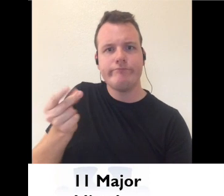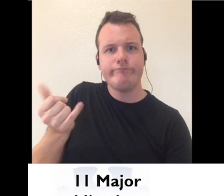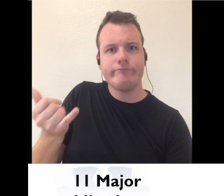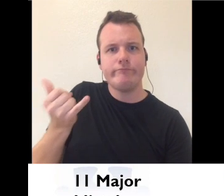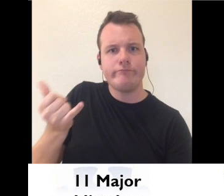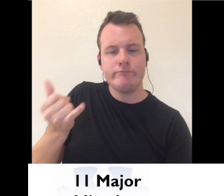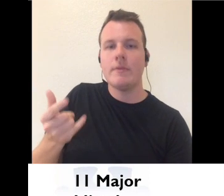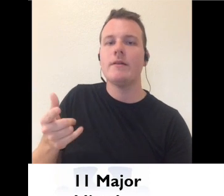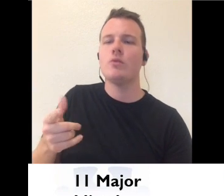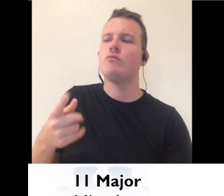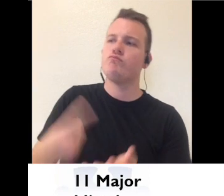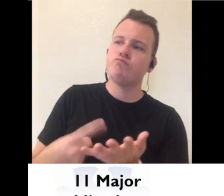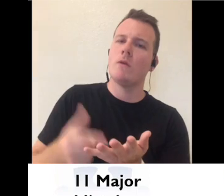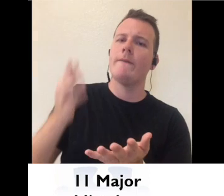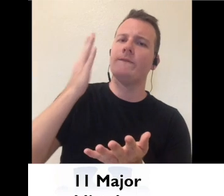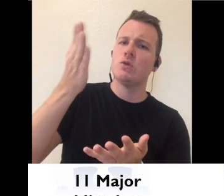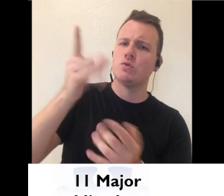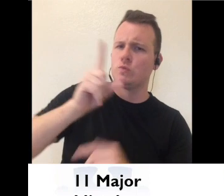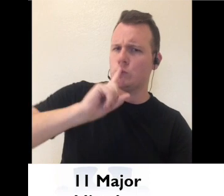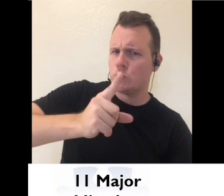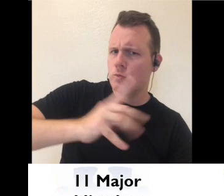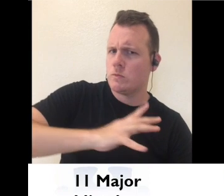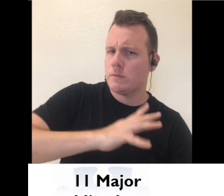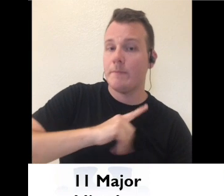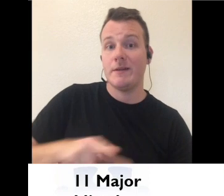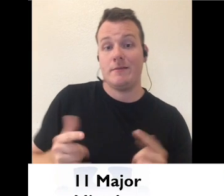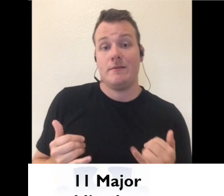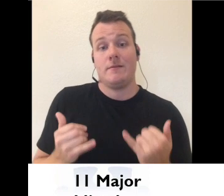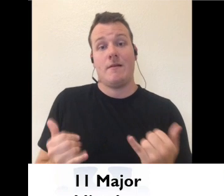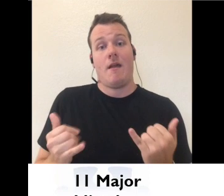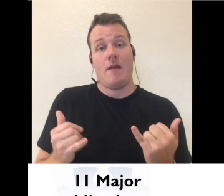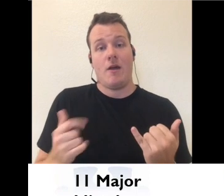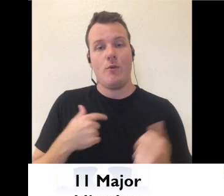So yes, you talk about the future, but you also talk about the current and the